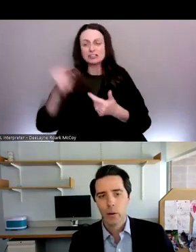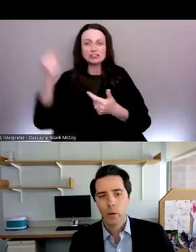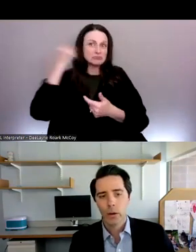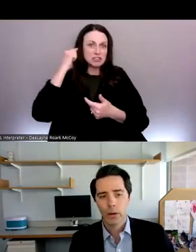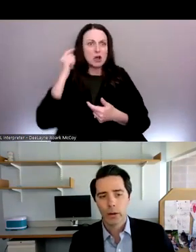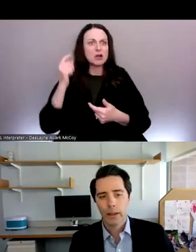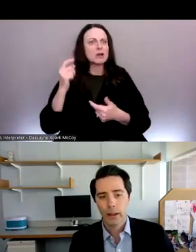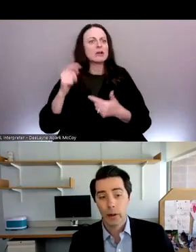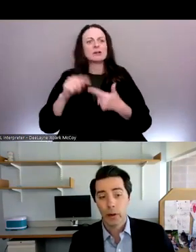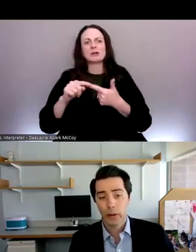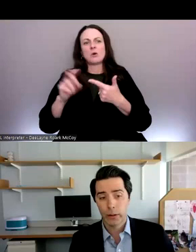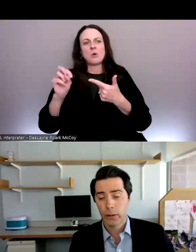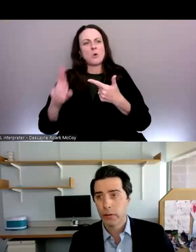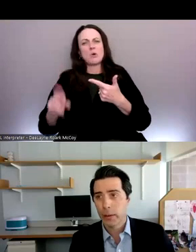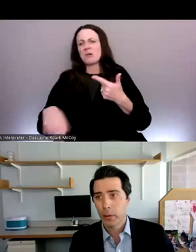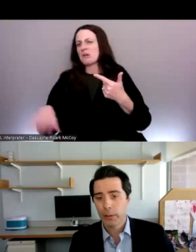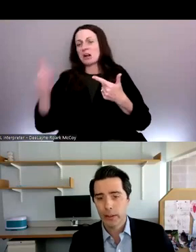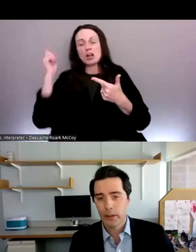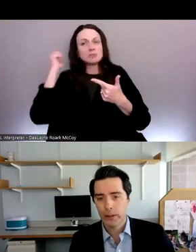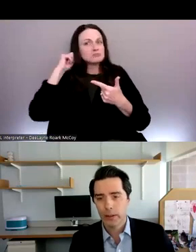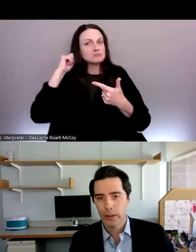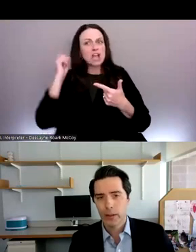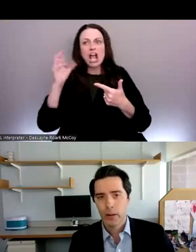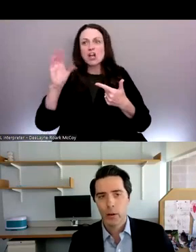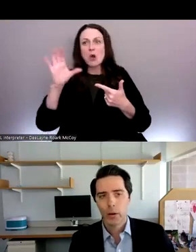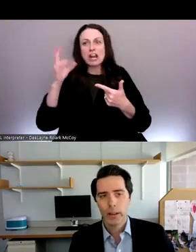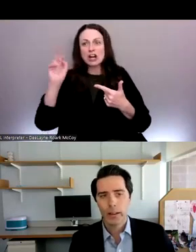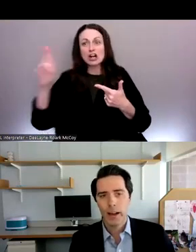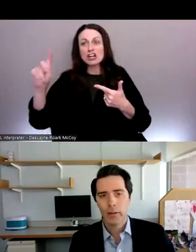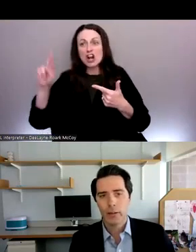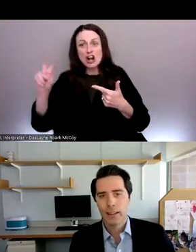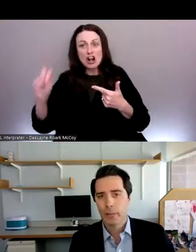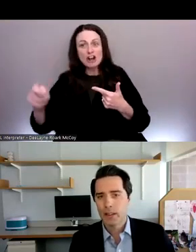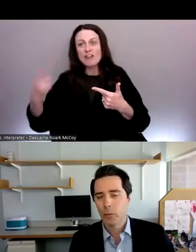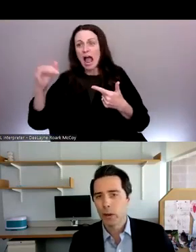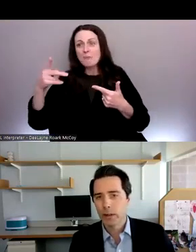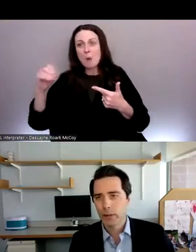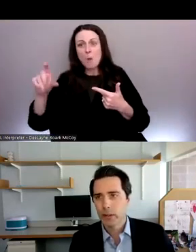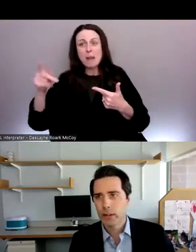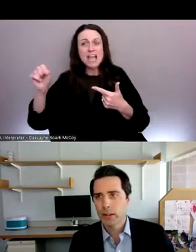or they could have cochlear nerve hypoplasia